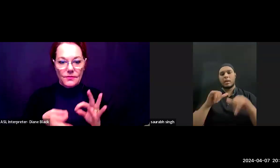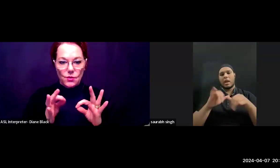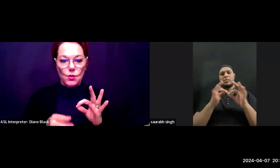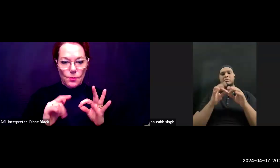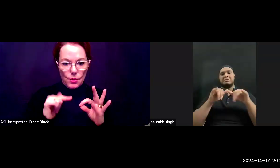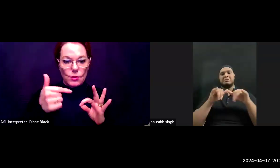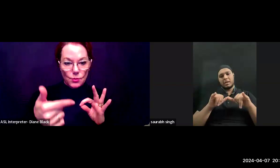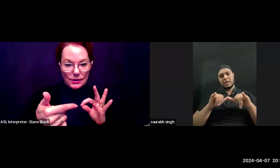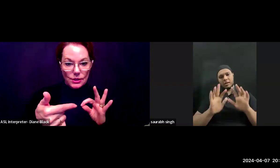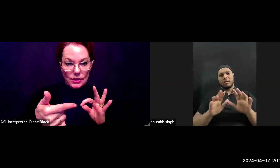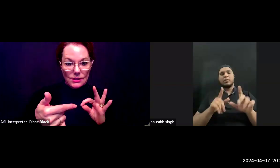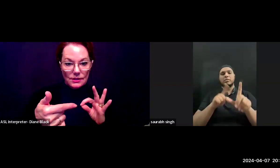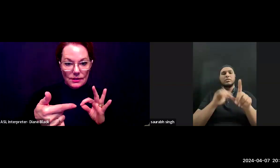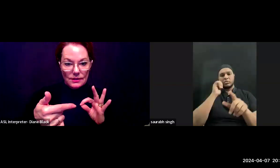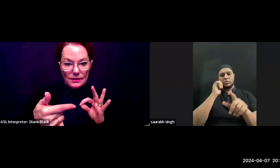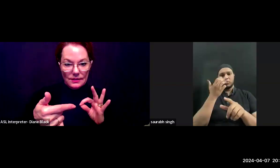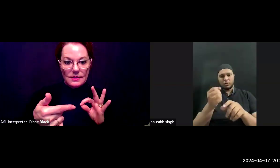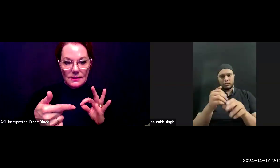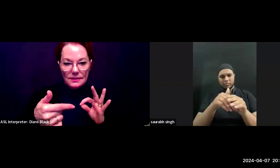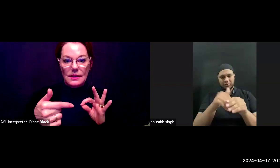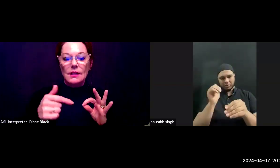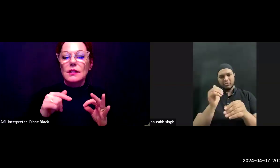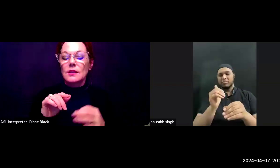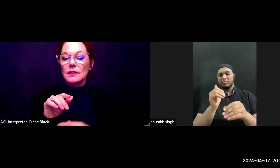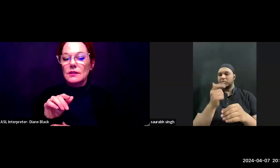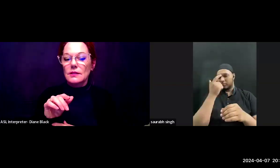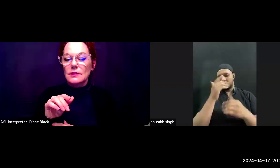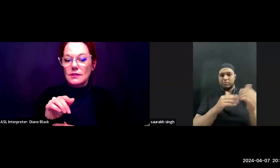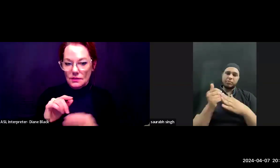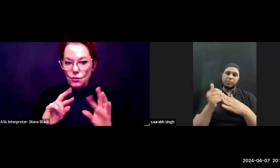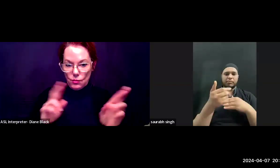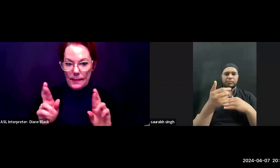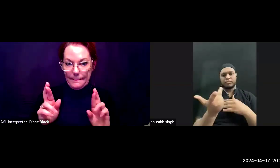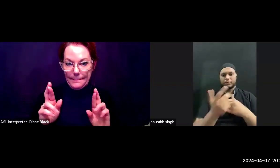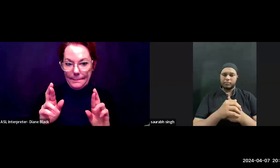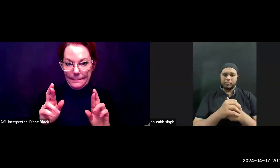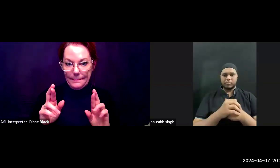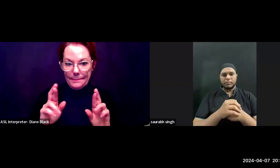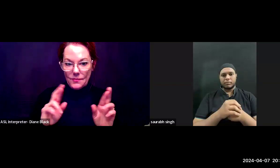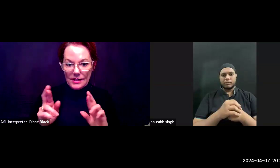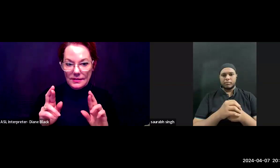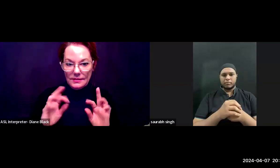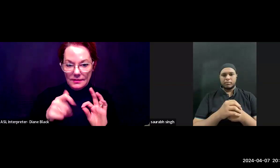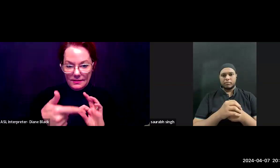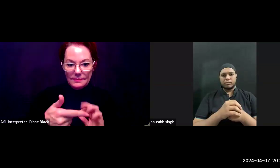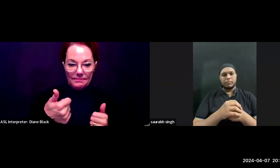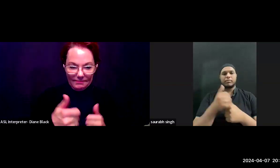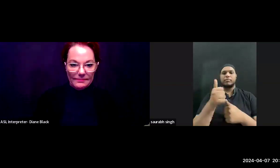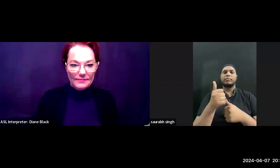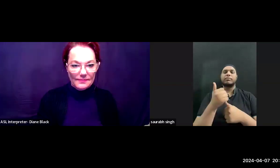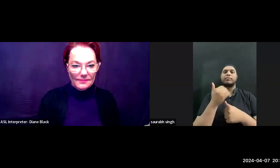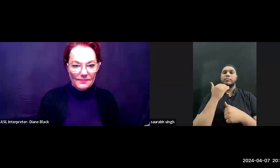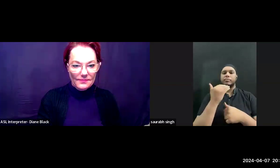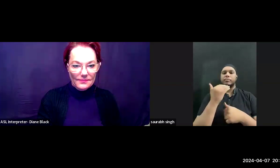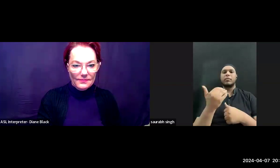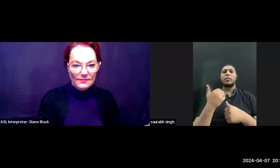uh interpreting and uh Dr Kumar uh uh please continue. [Dr Kumar speaking] Okay so Geri what I will do right now is